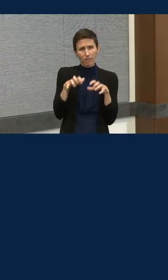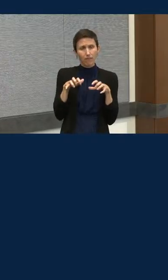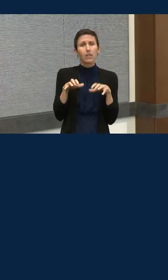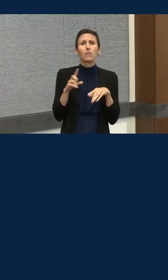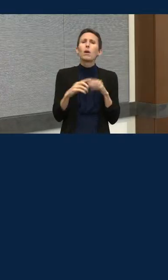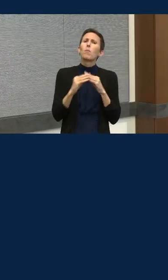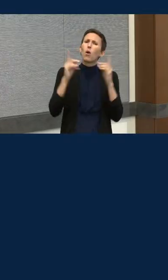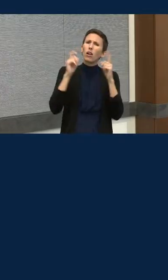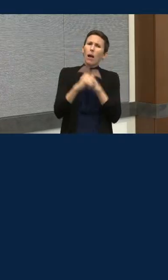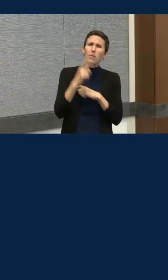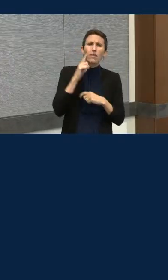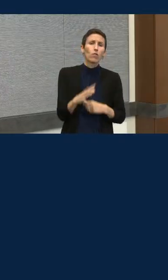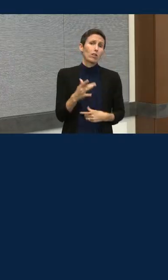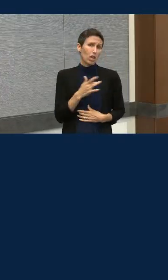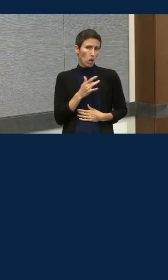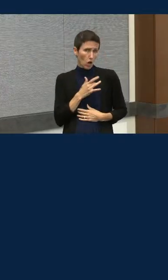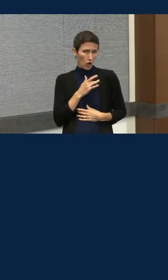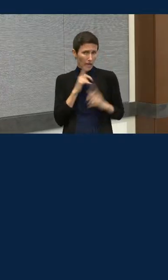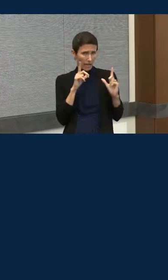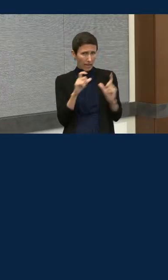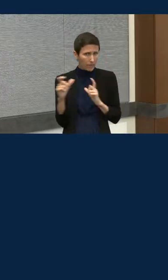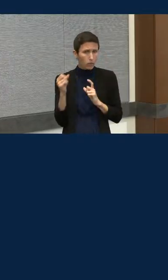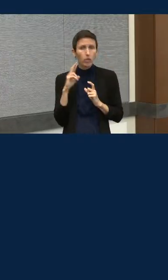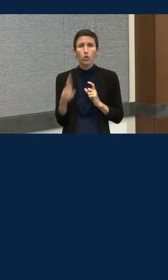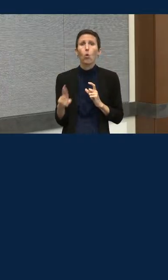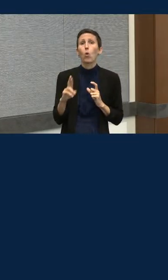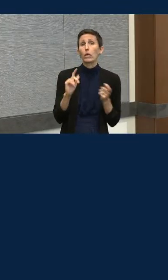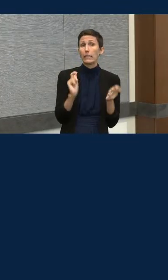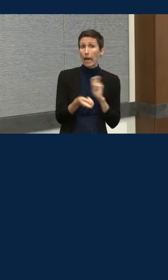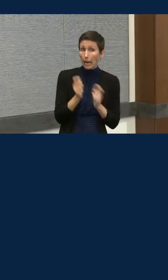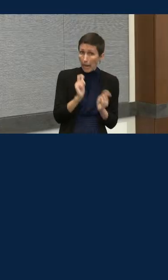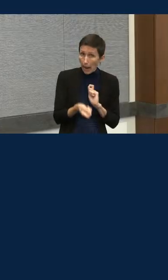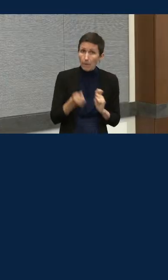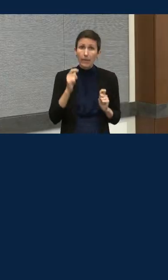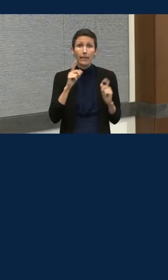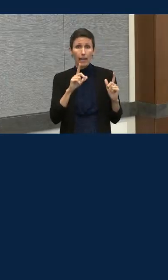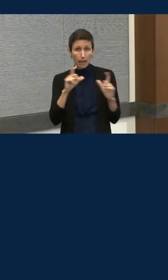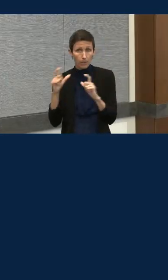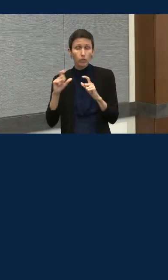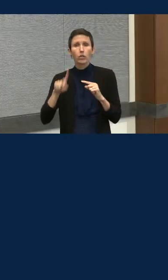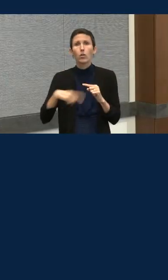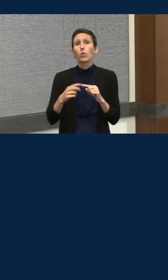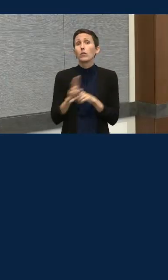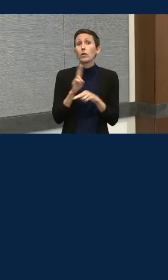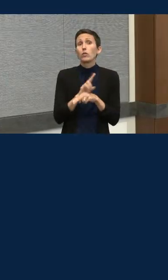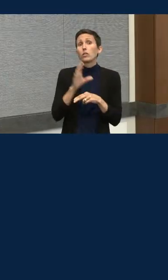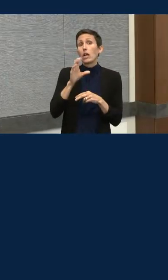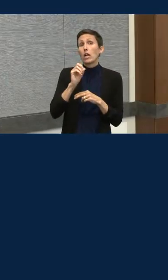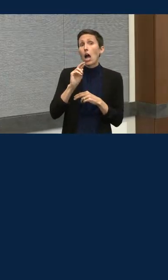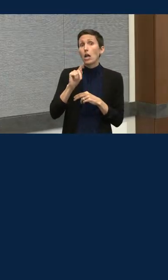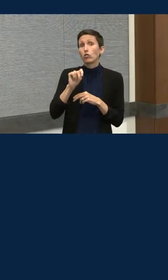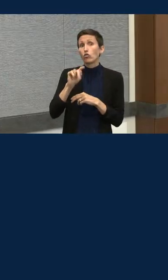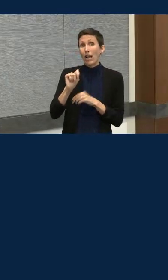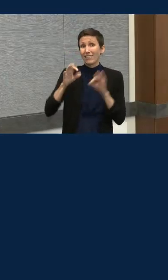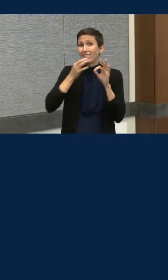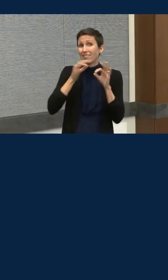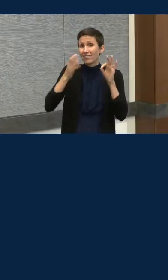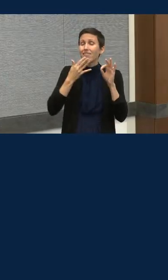for cardiac I'm analyzing or dynamic images introducing a contra agent and can't collect